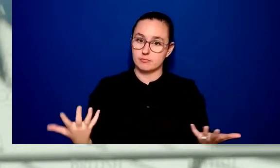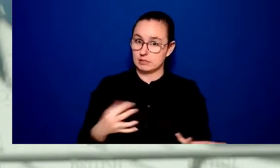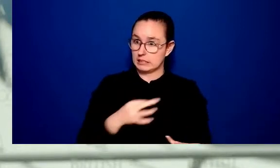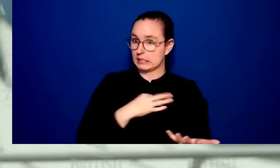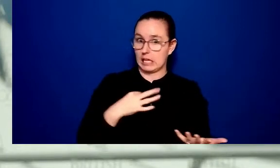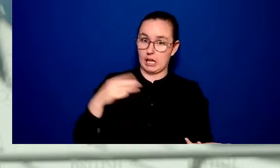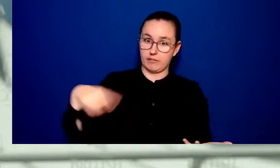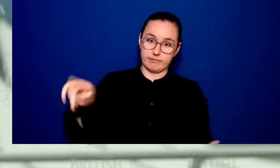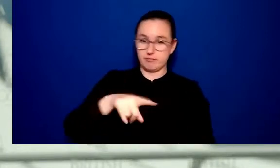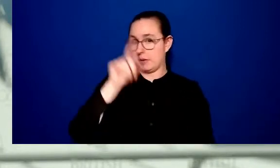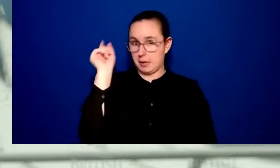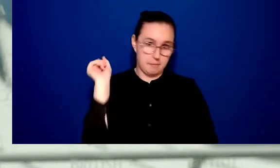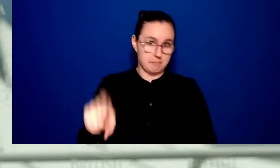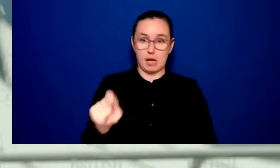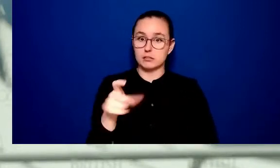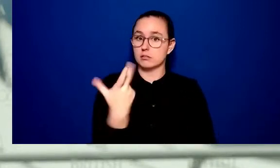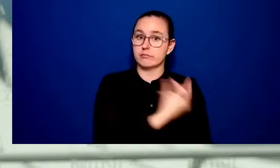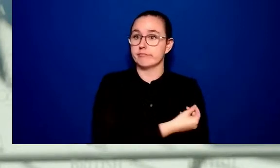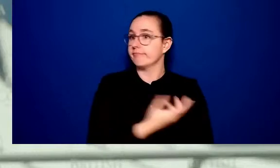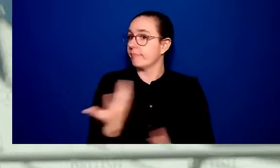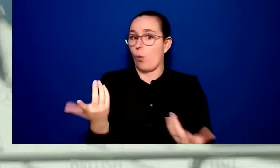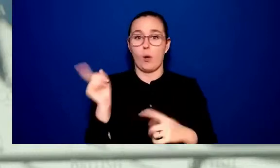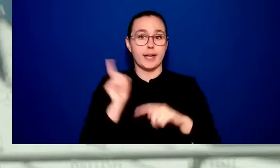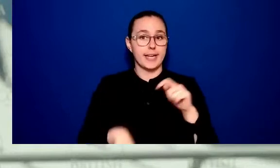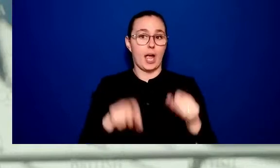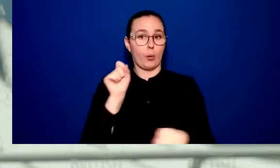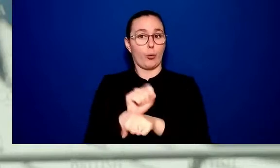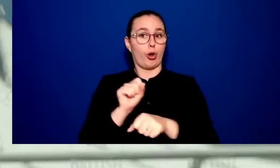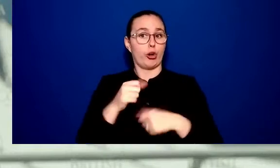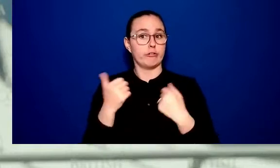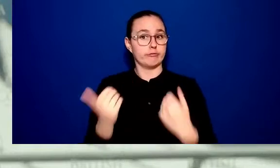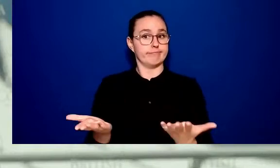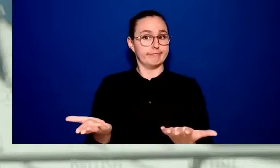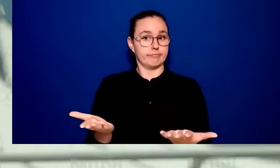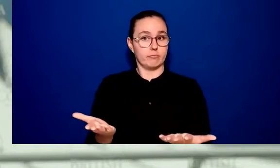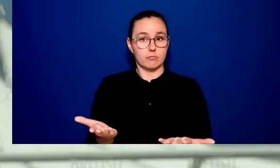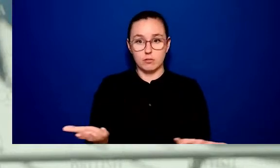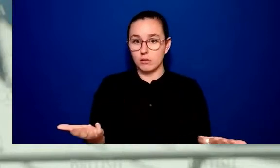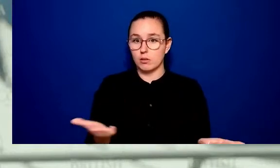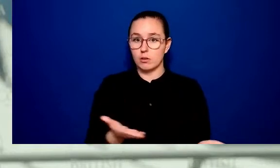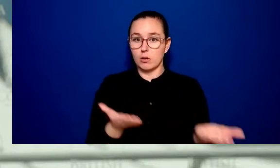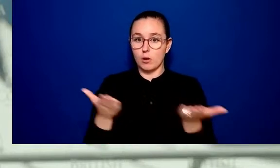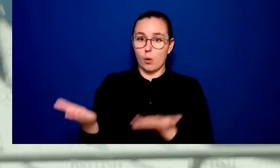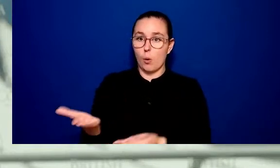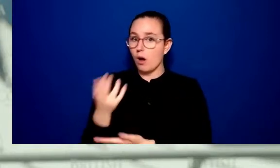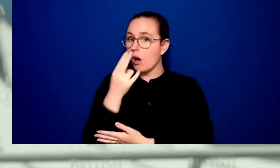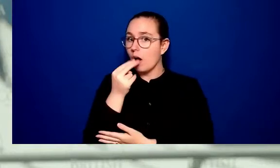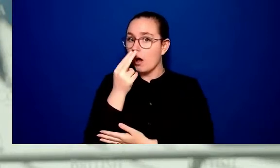anything more you can do there, and also you mentioned the flu shots. I know there's a lot of parents who are anti wanting to